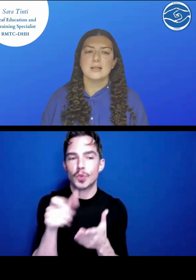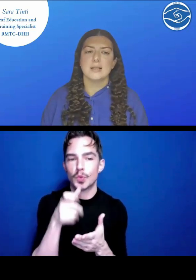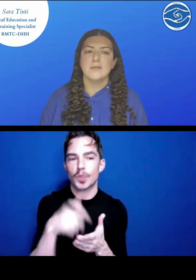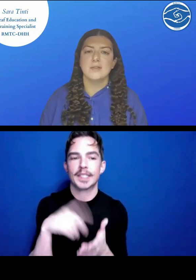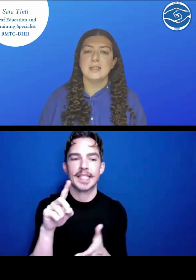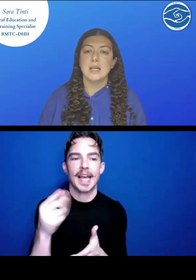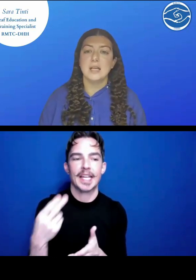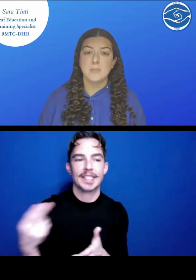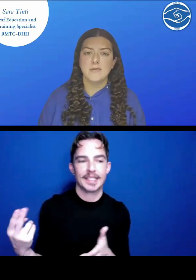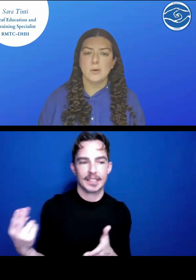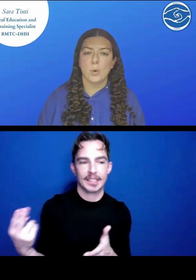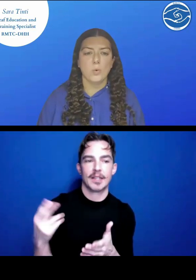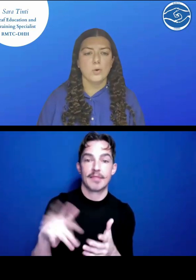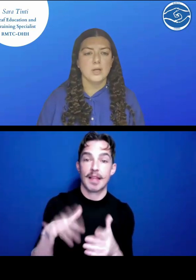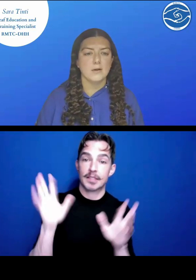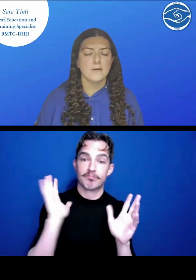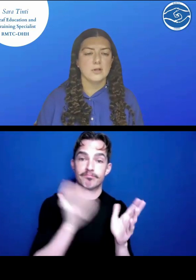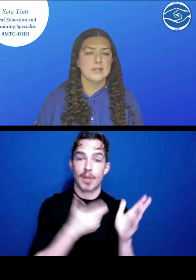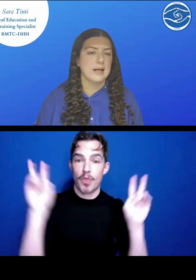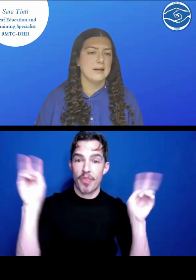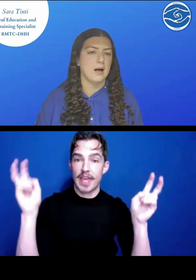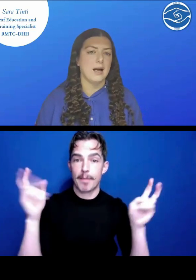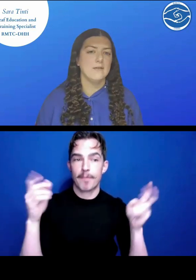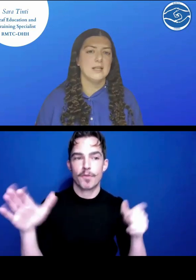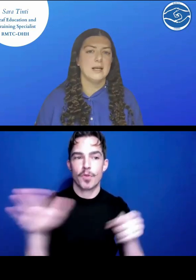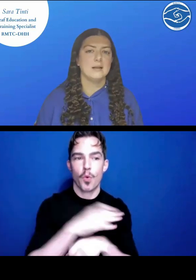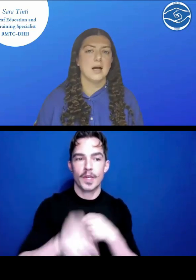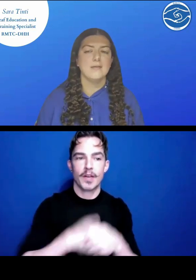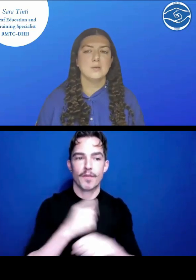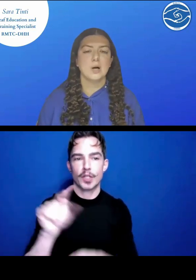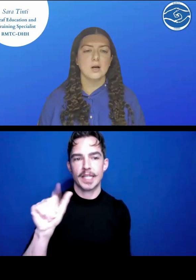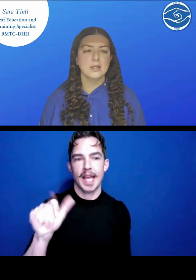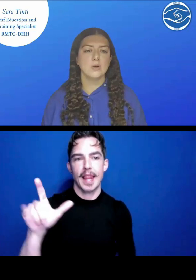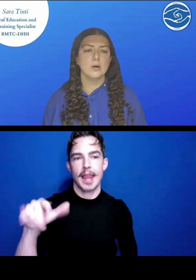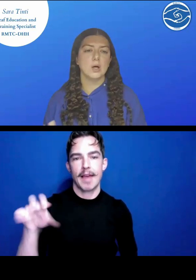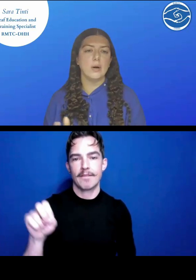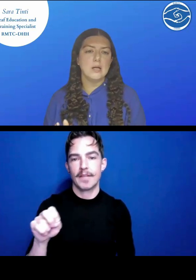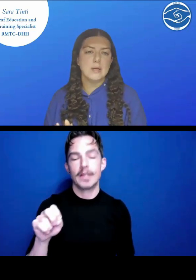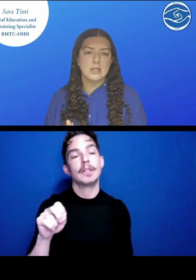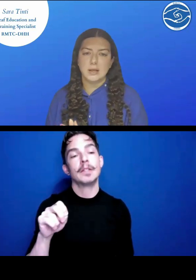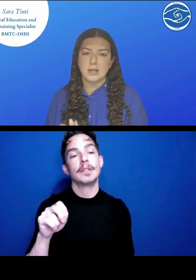that's kind of the theme for the whole year for TA-Live! TA-Live! We're also going to be doing